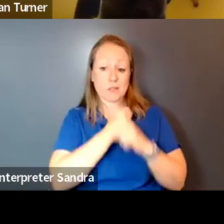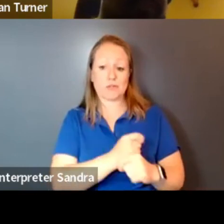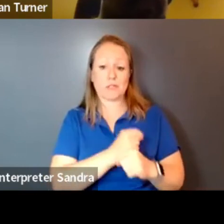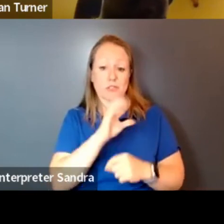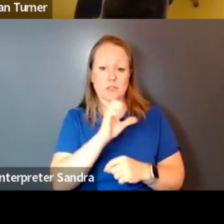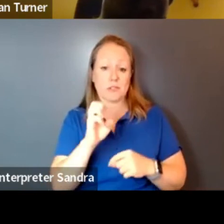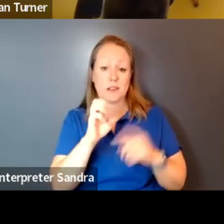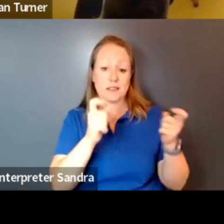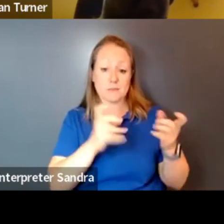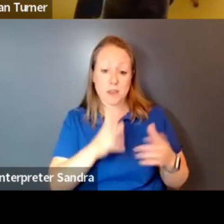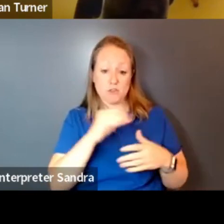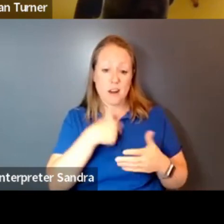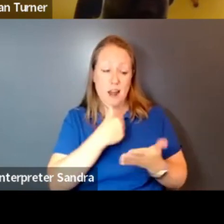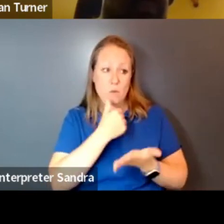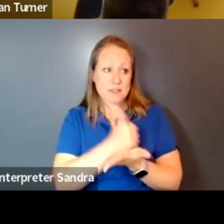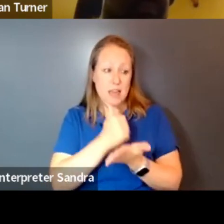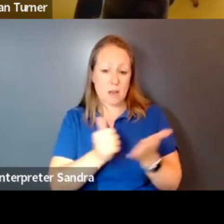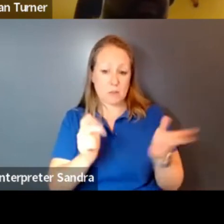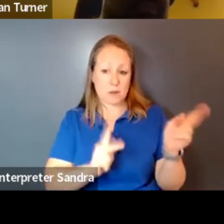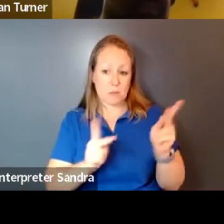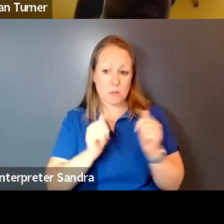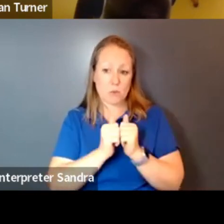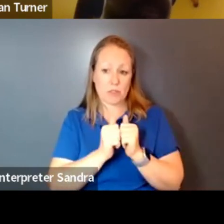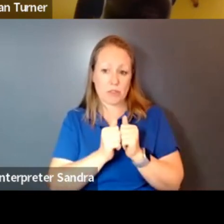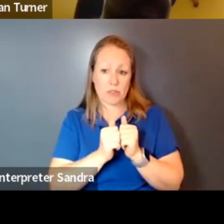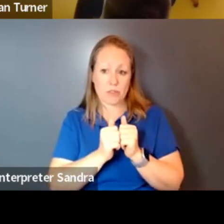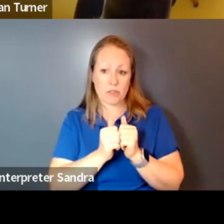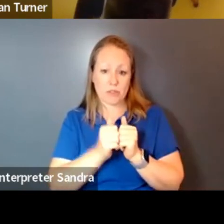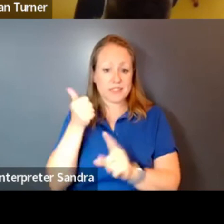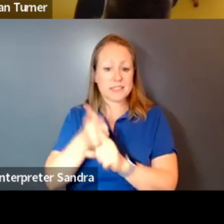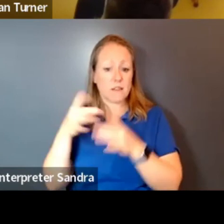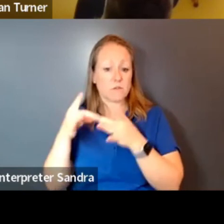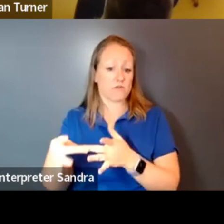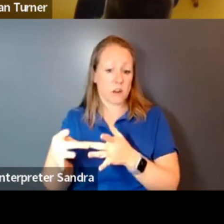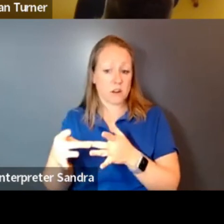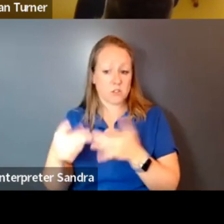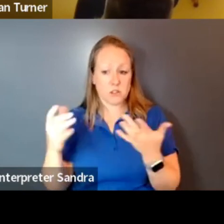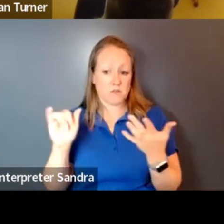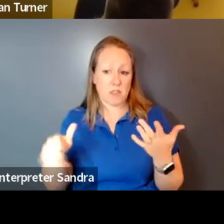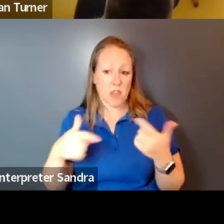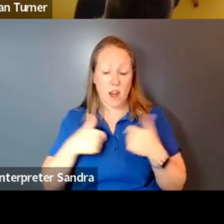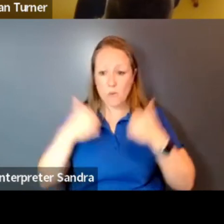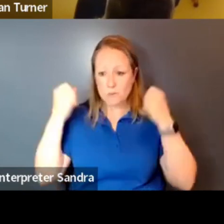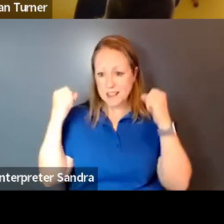I'm helping people with soft direction that I would be like, well, yes, you want to do